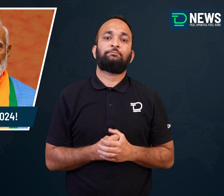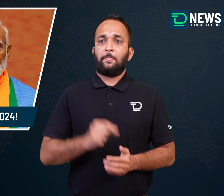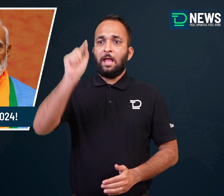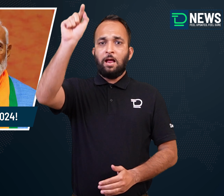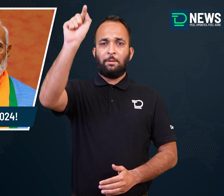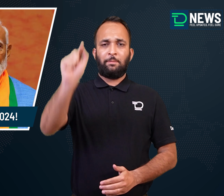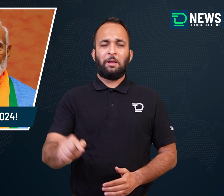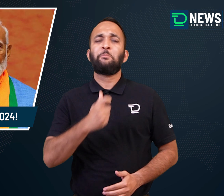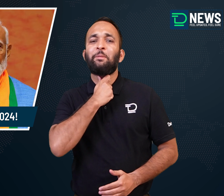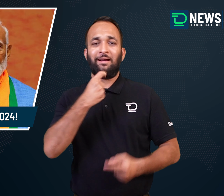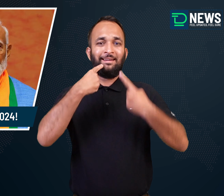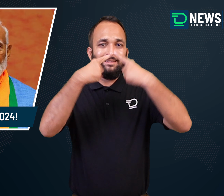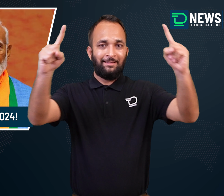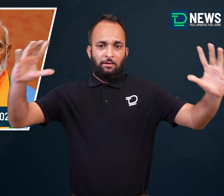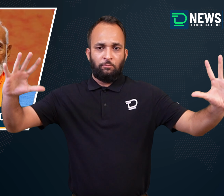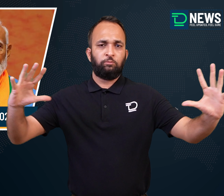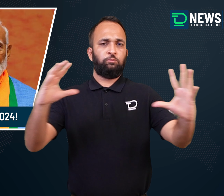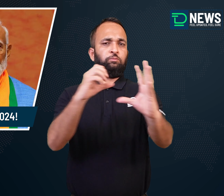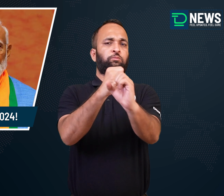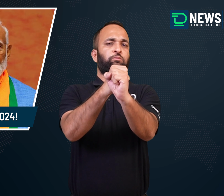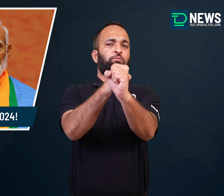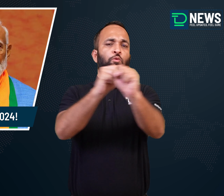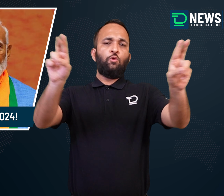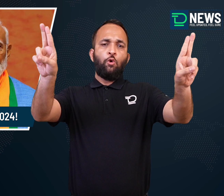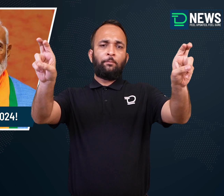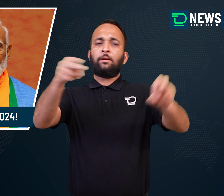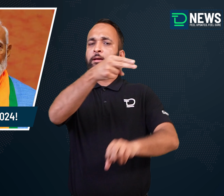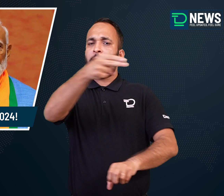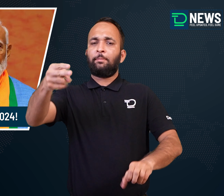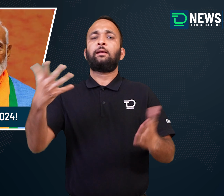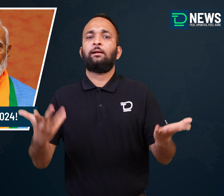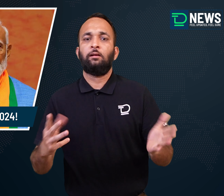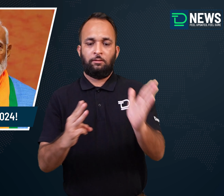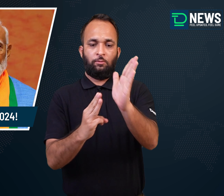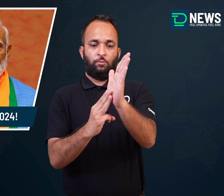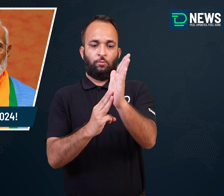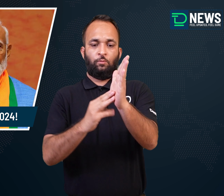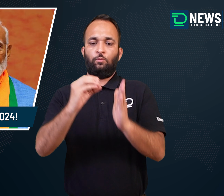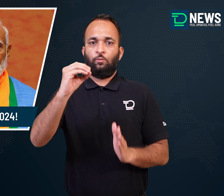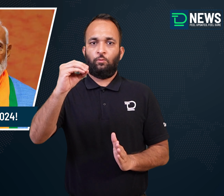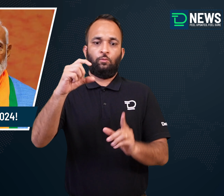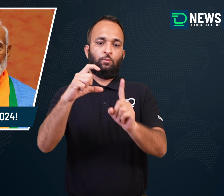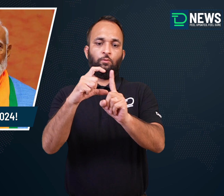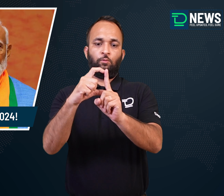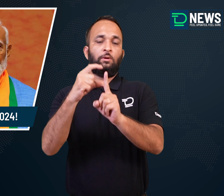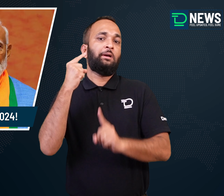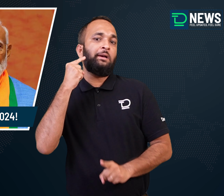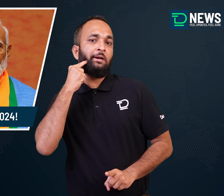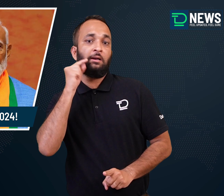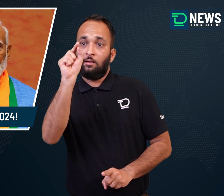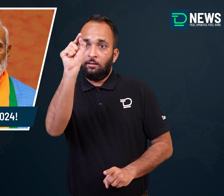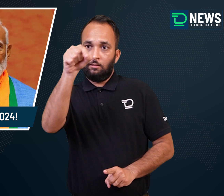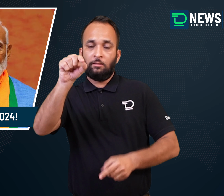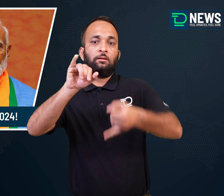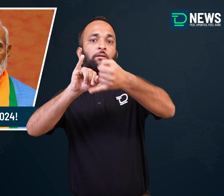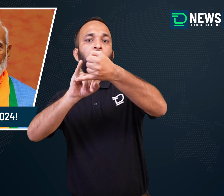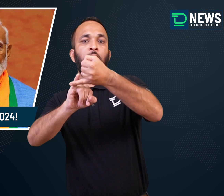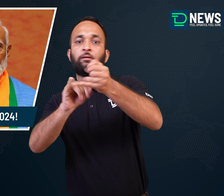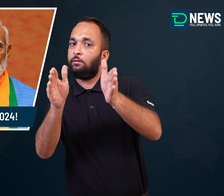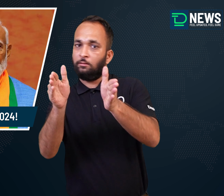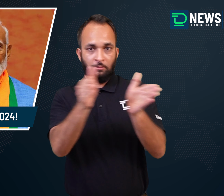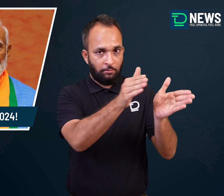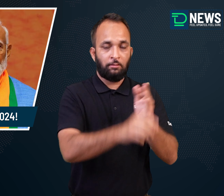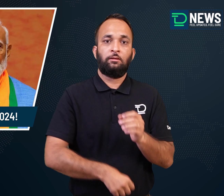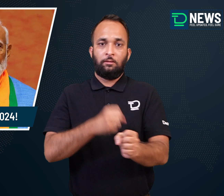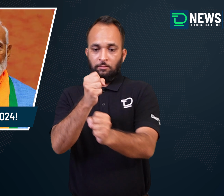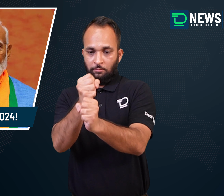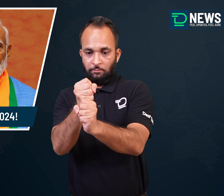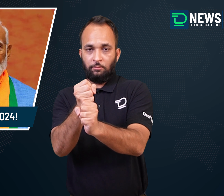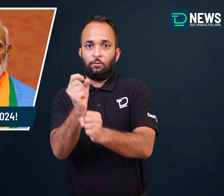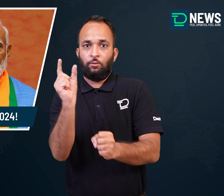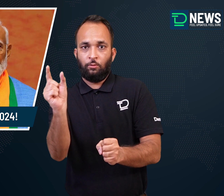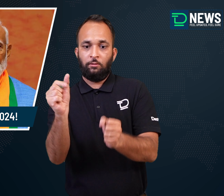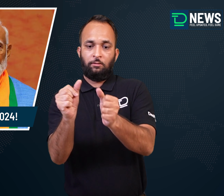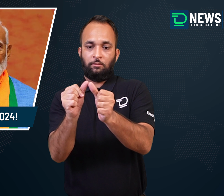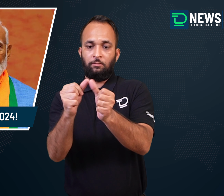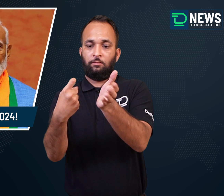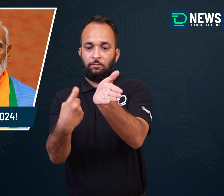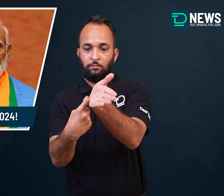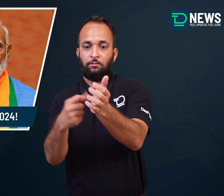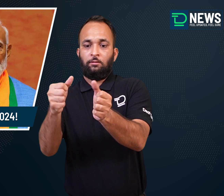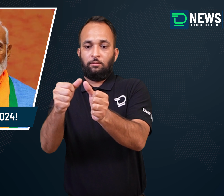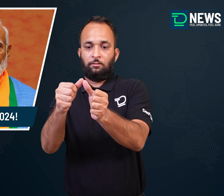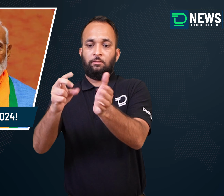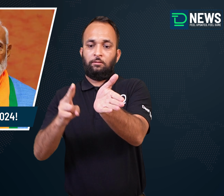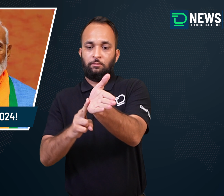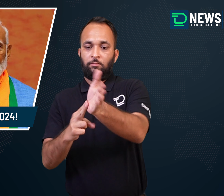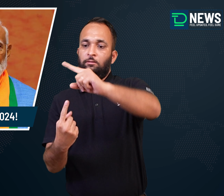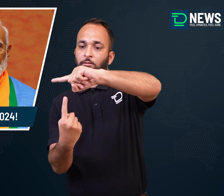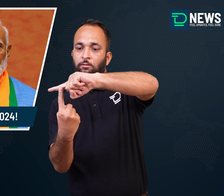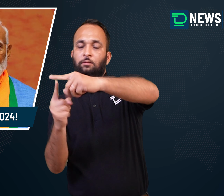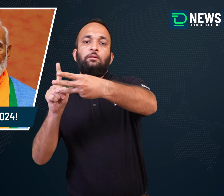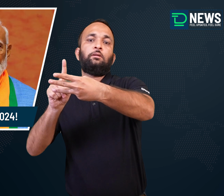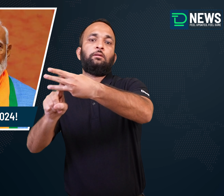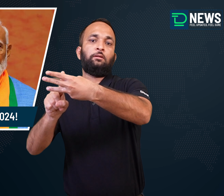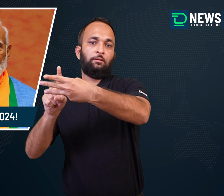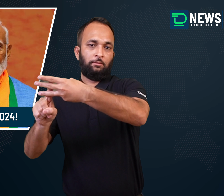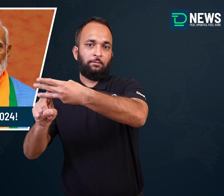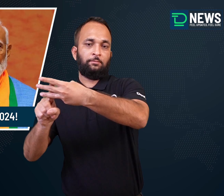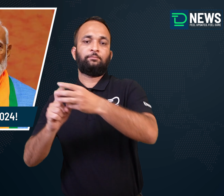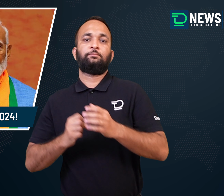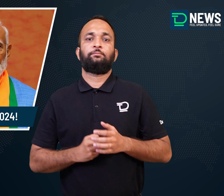The name for this is Modi's Guarantee'.